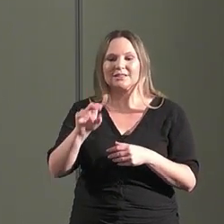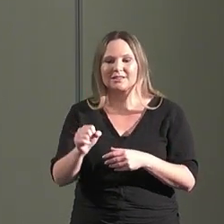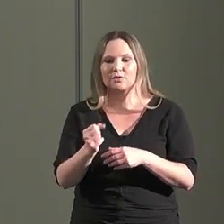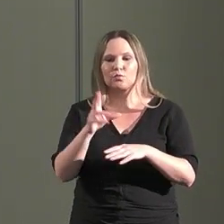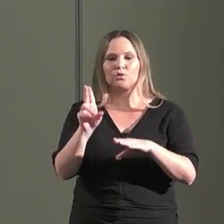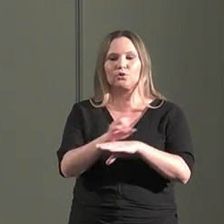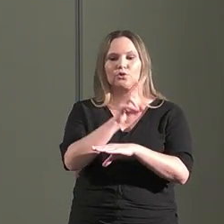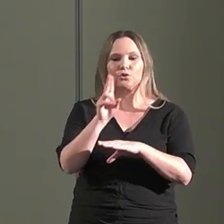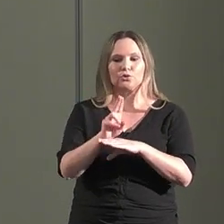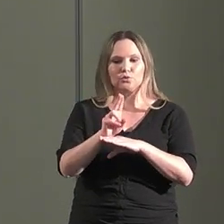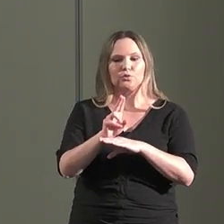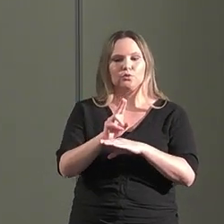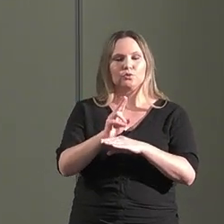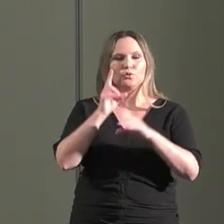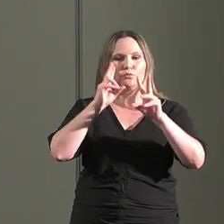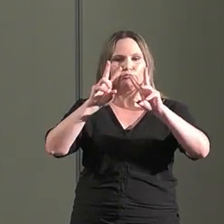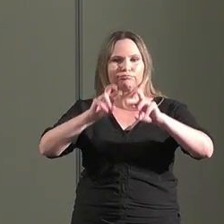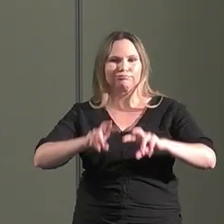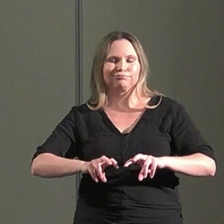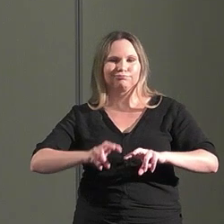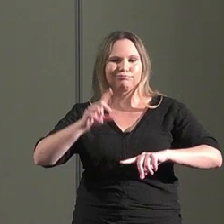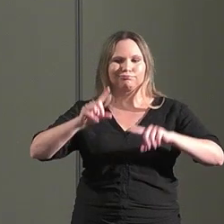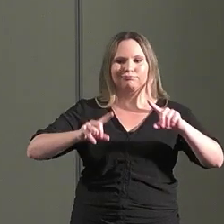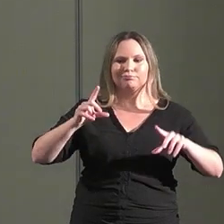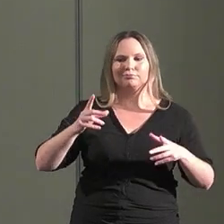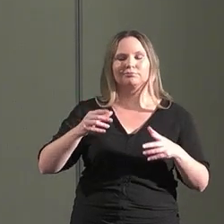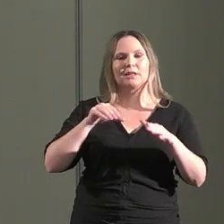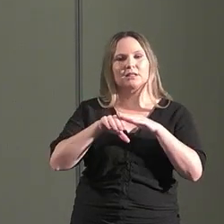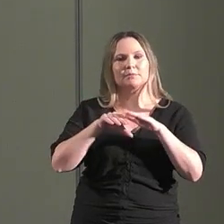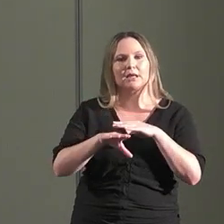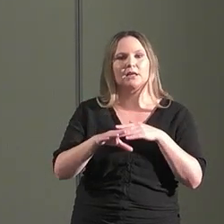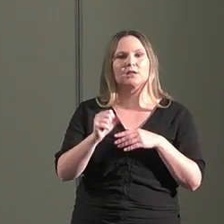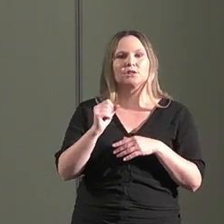accessibility and multiply regression were used.